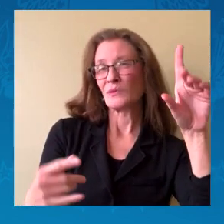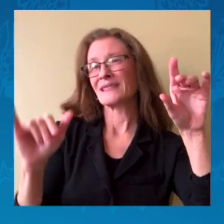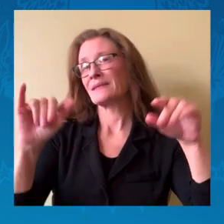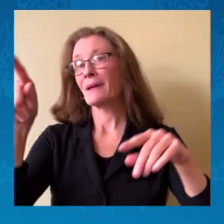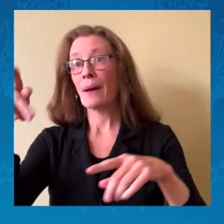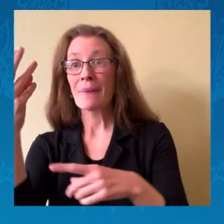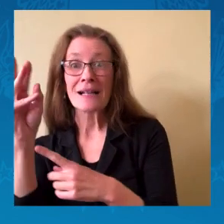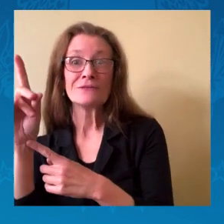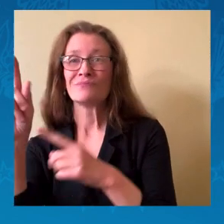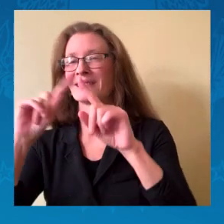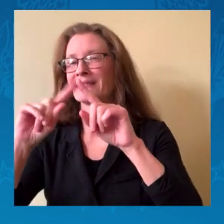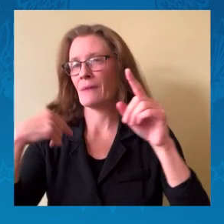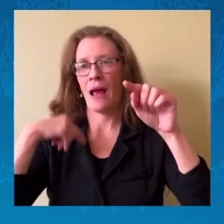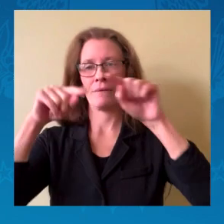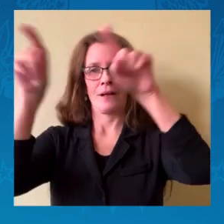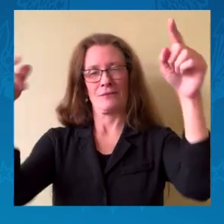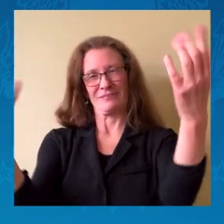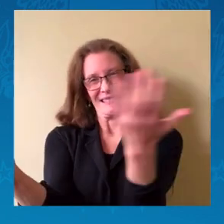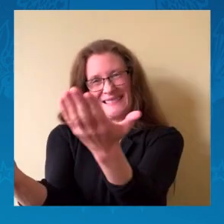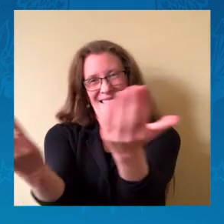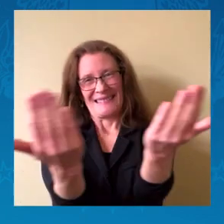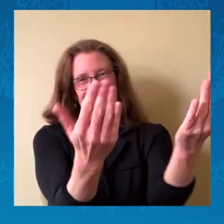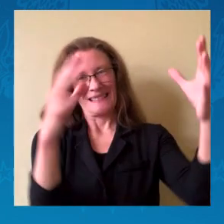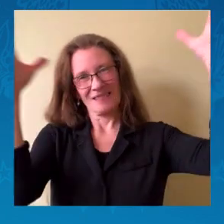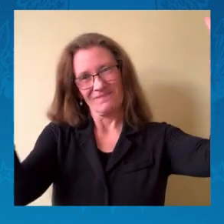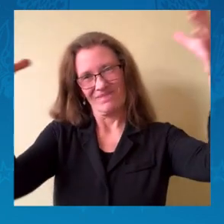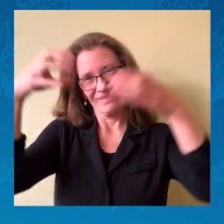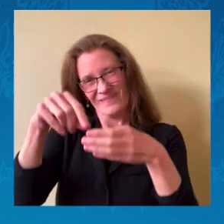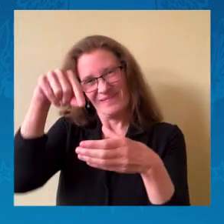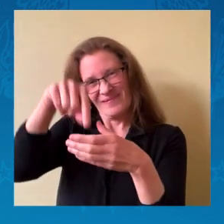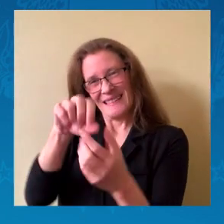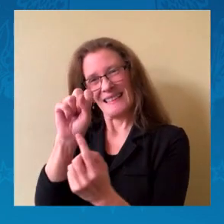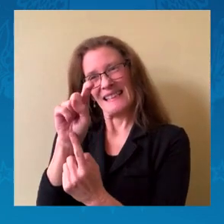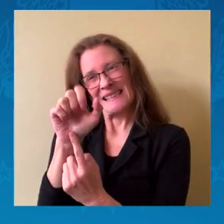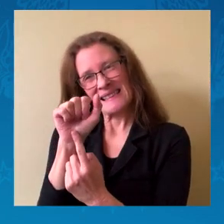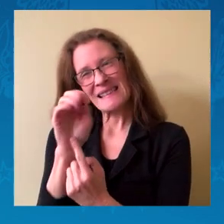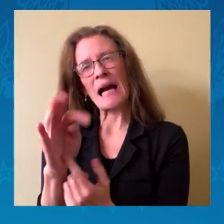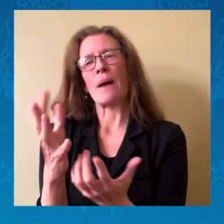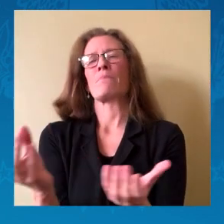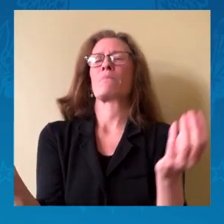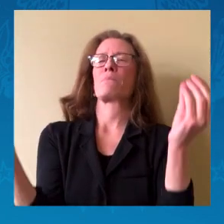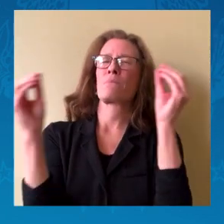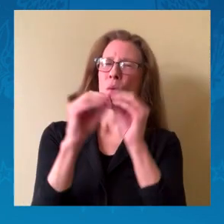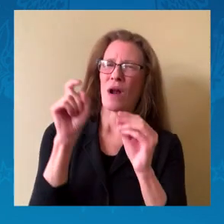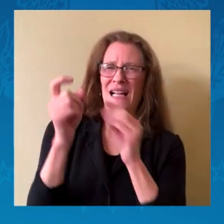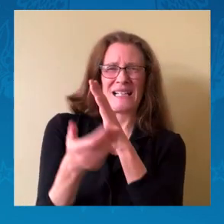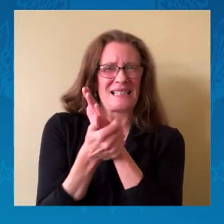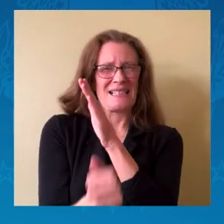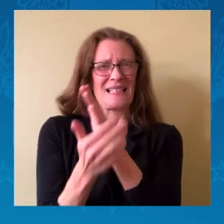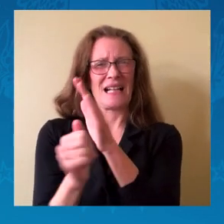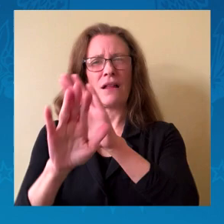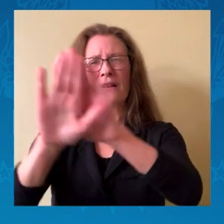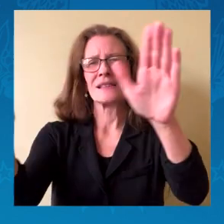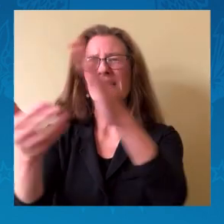to get a foot in the door and a taste for future careers. We are committed to carrying this momentum forward